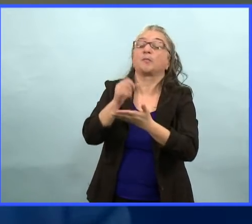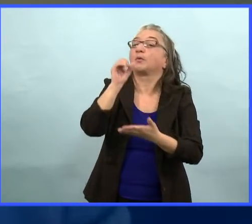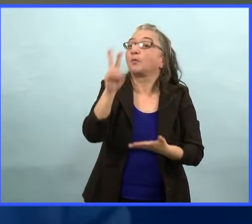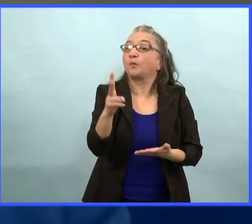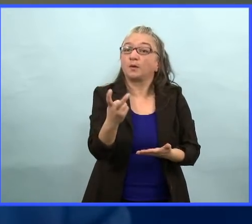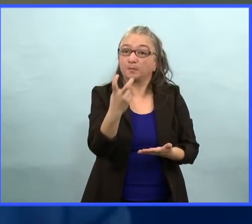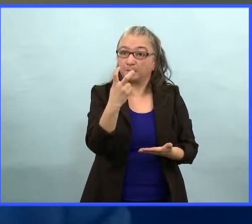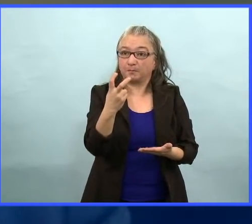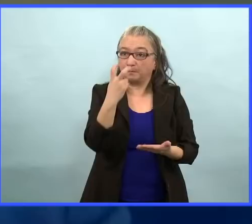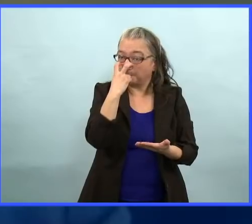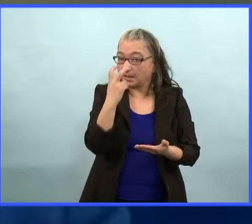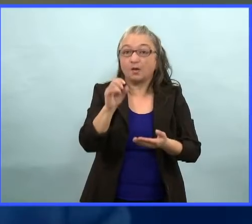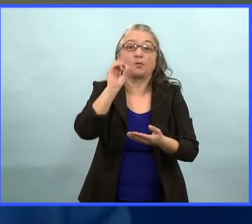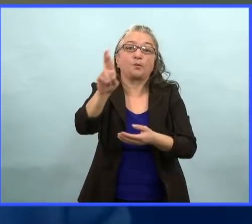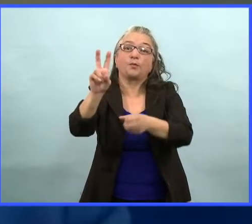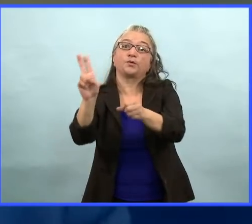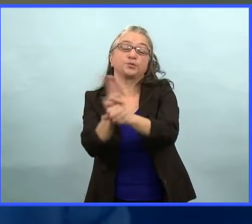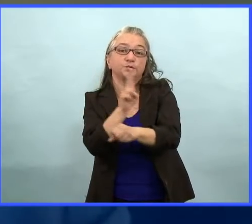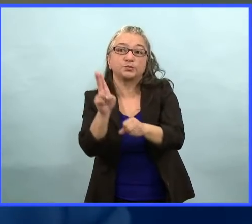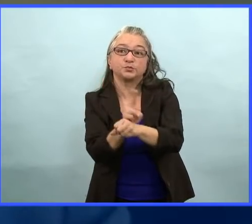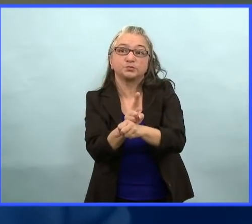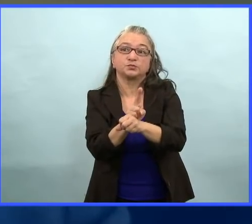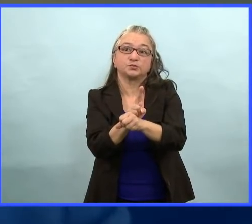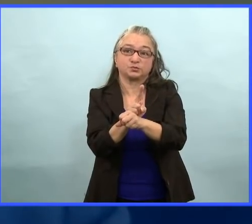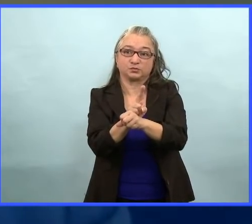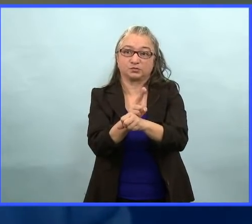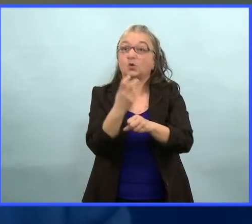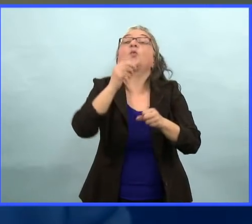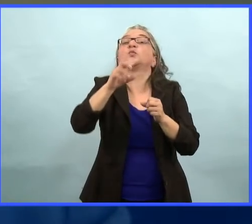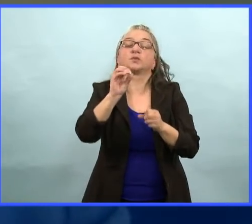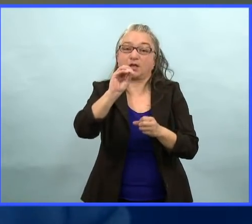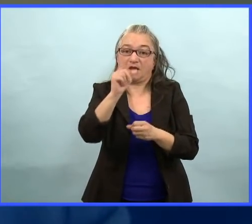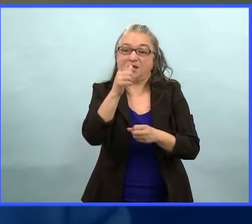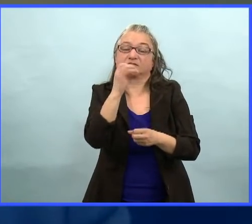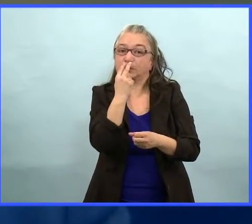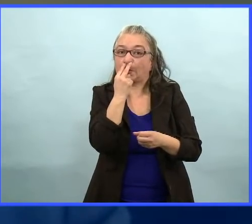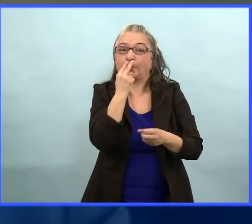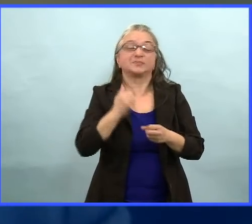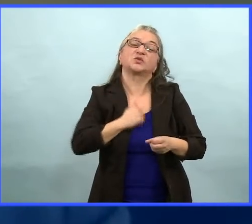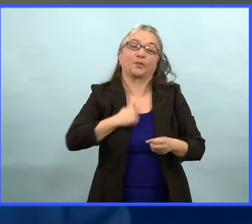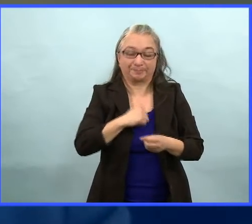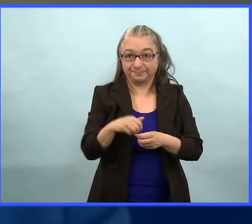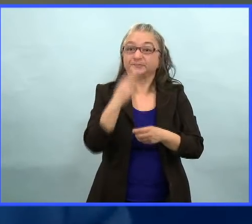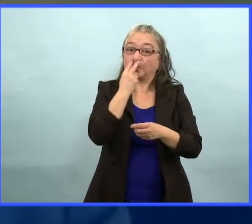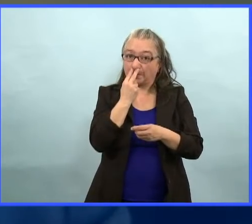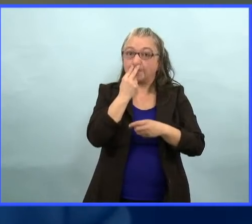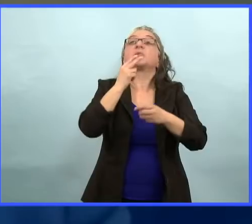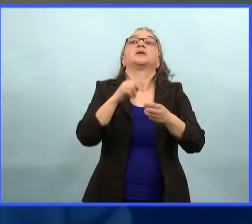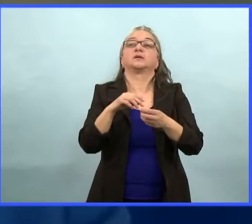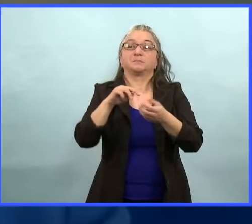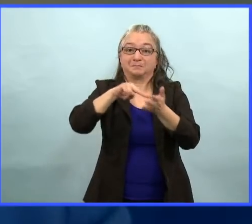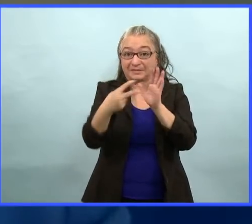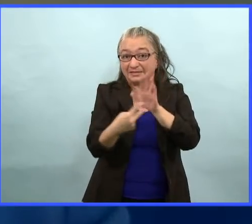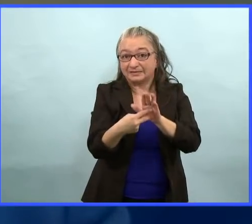has cared for nearly 500 patients including 23 patients currently and saved approximately 3